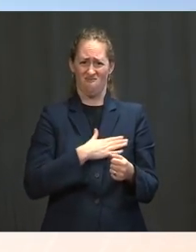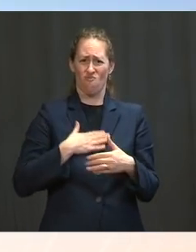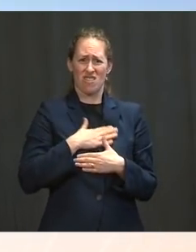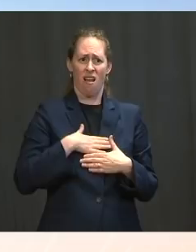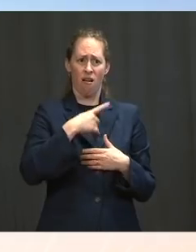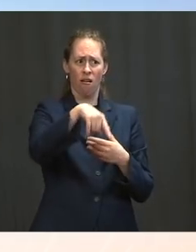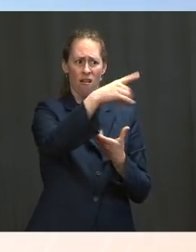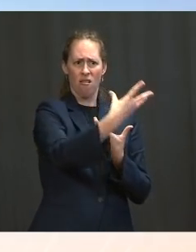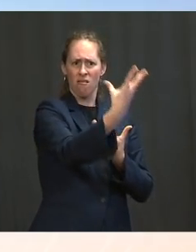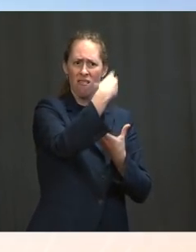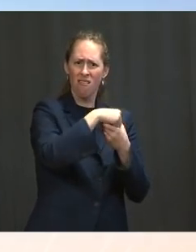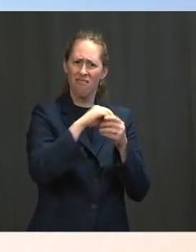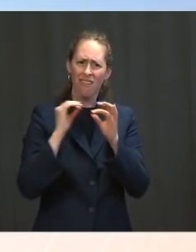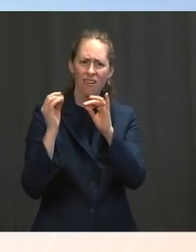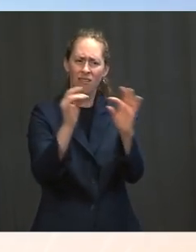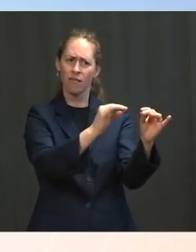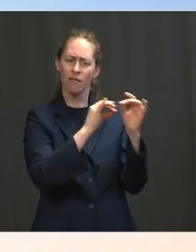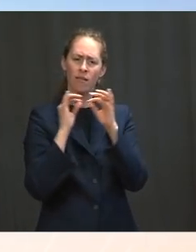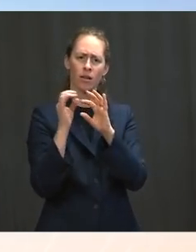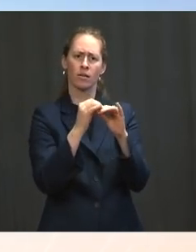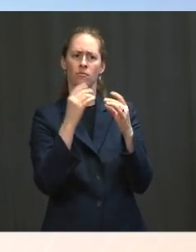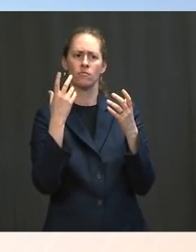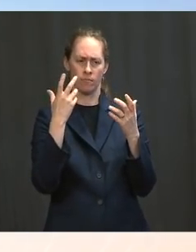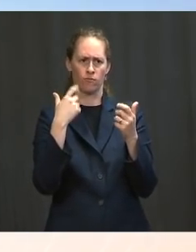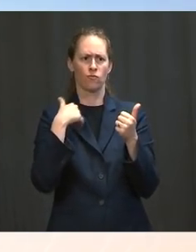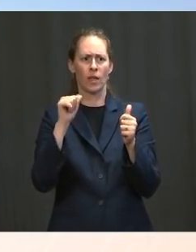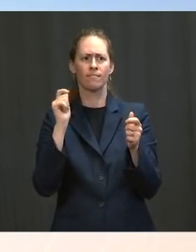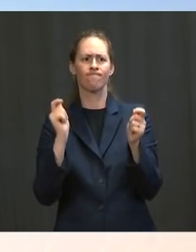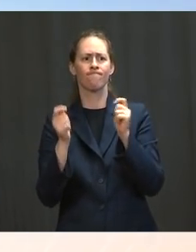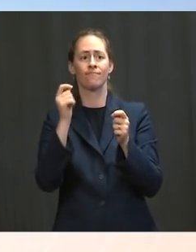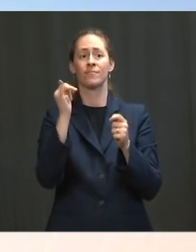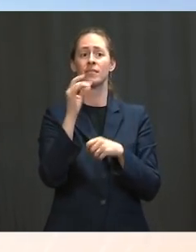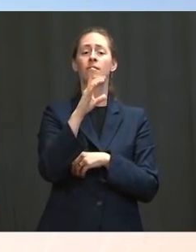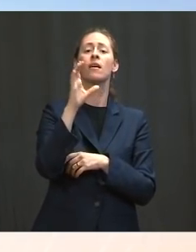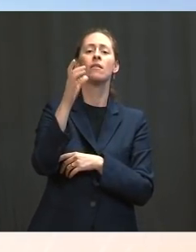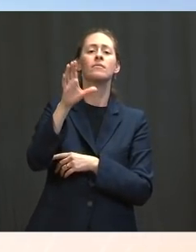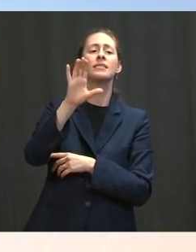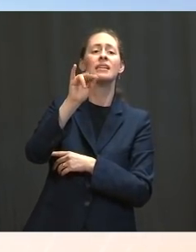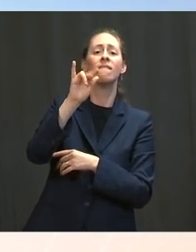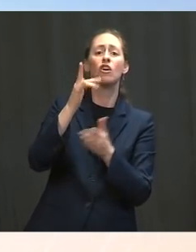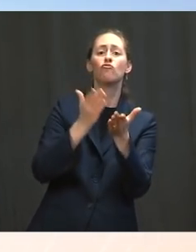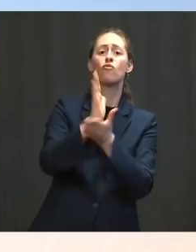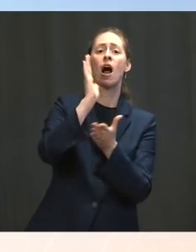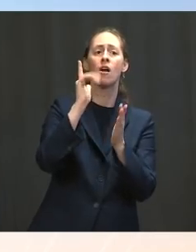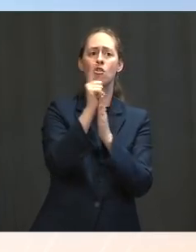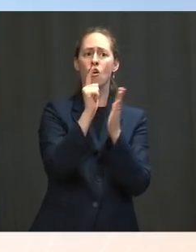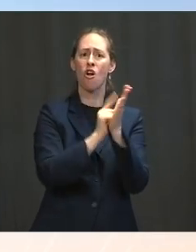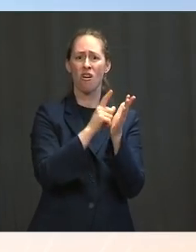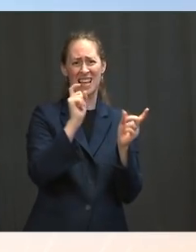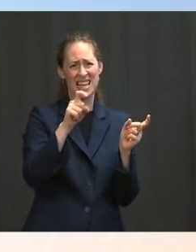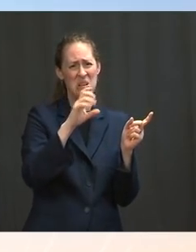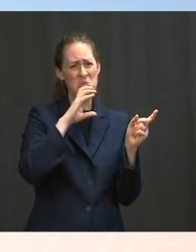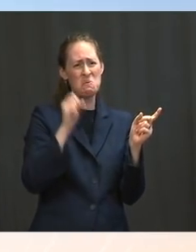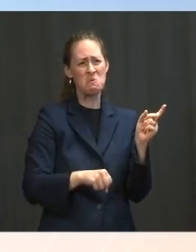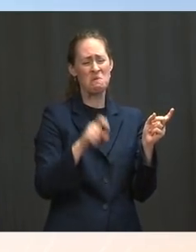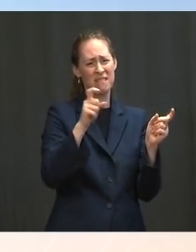about updating the oldest civil rights law, as you noted. But in terms of specific conversations with the President,